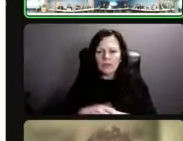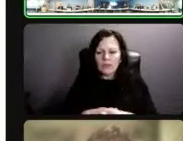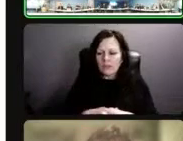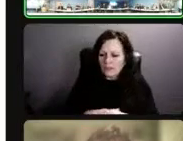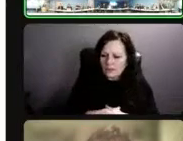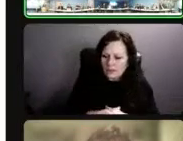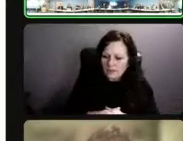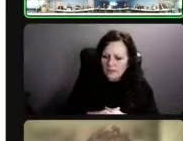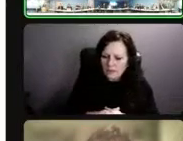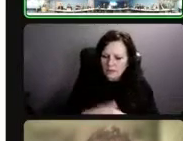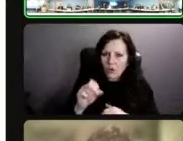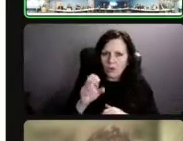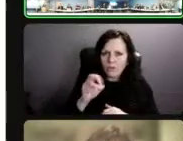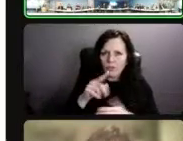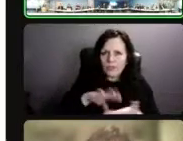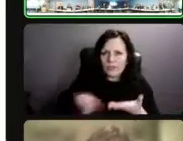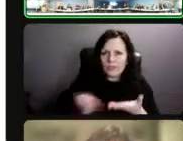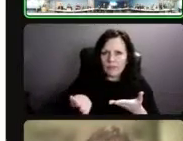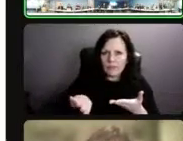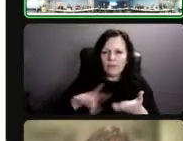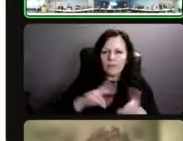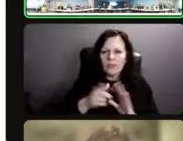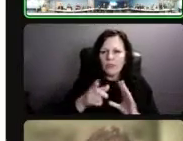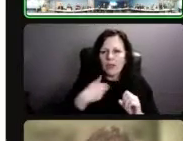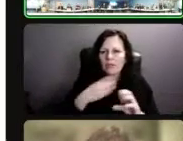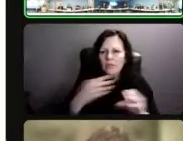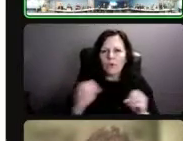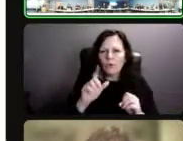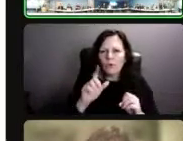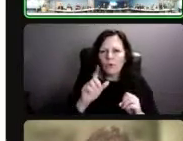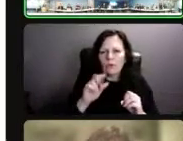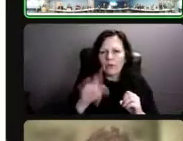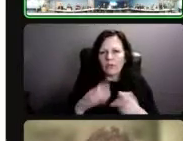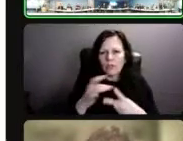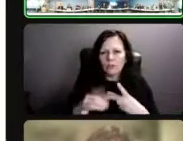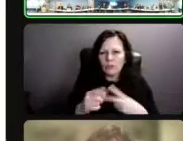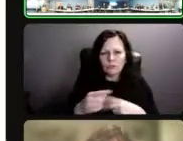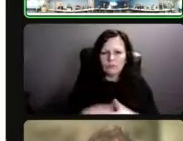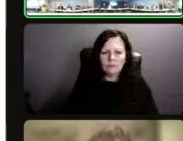DOLLARS WITH THE STATE